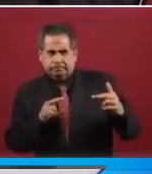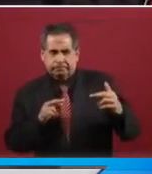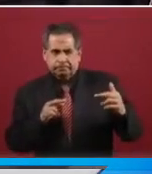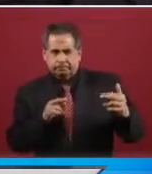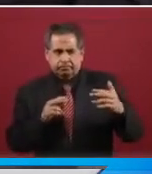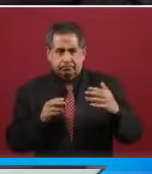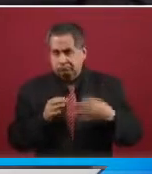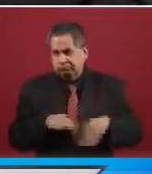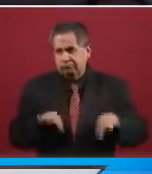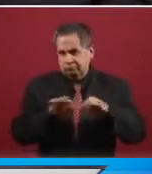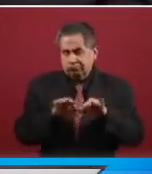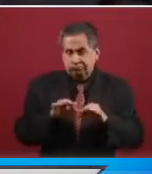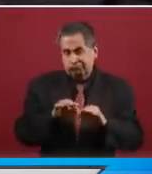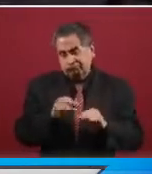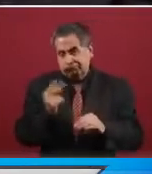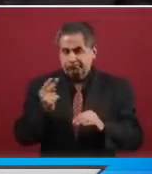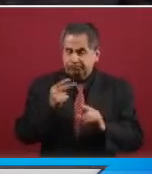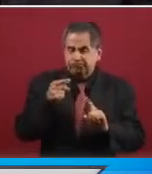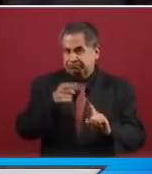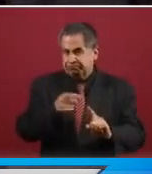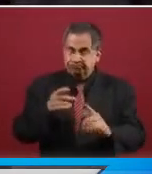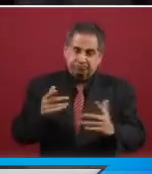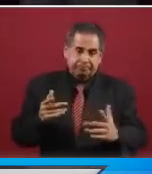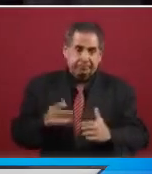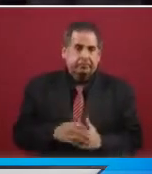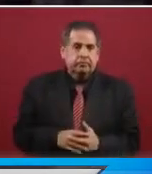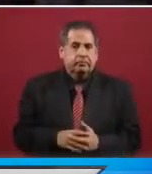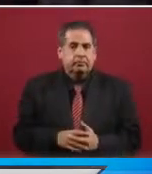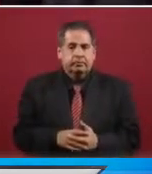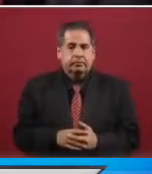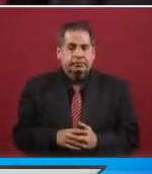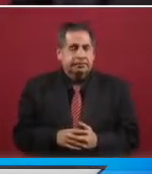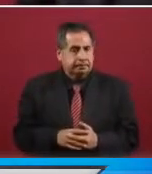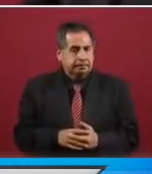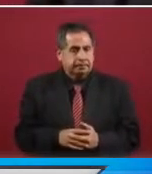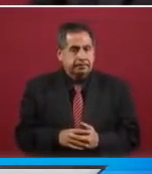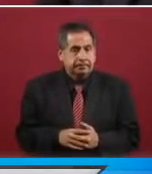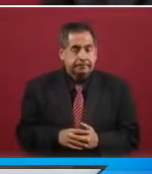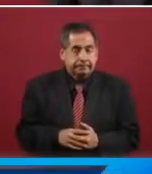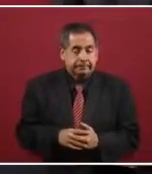but the government of Mexico will not have interference in internal processes from different countries in the world